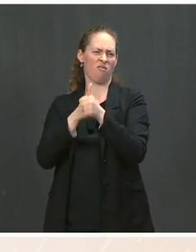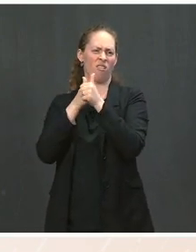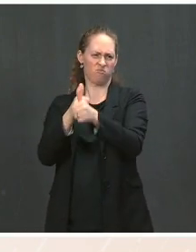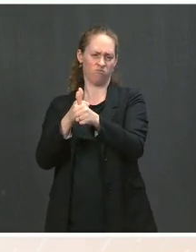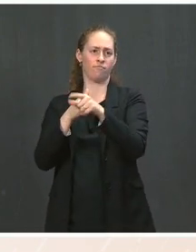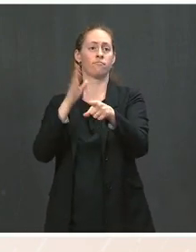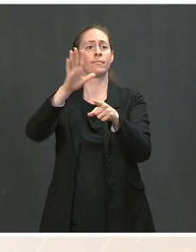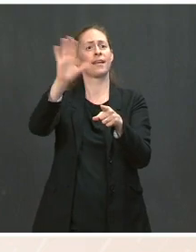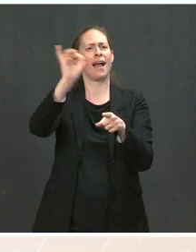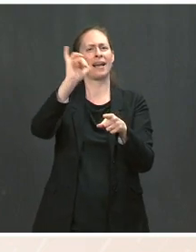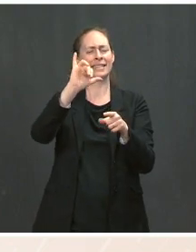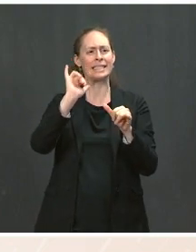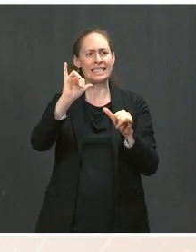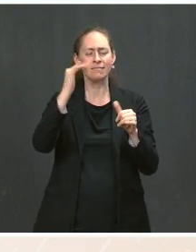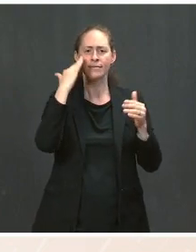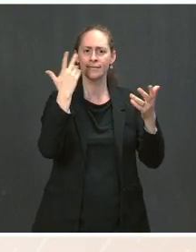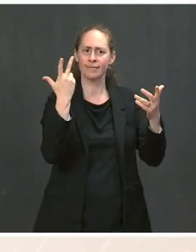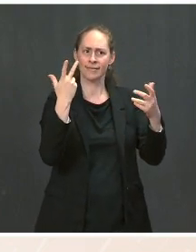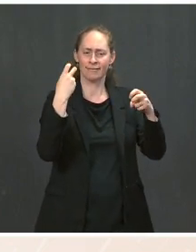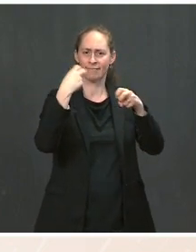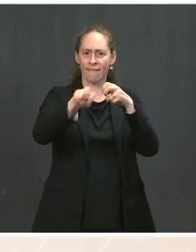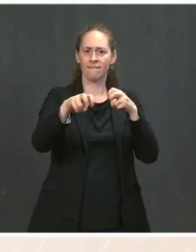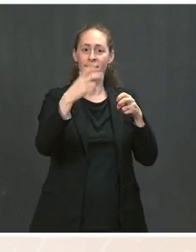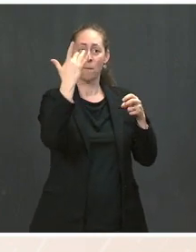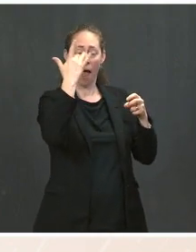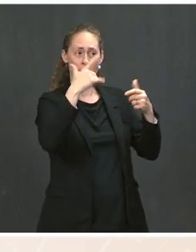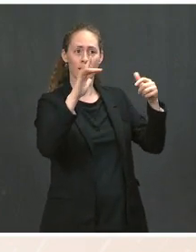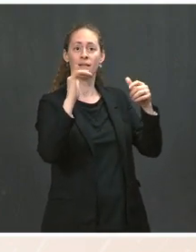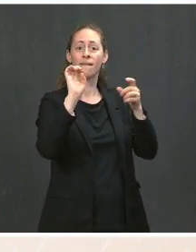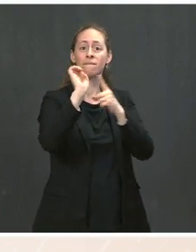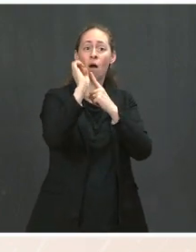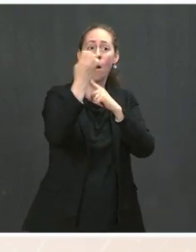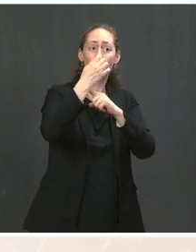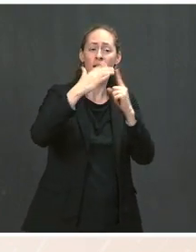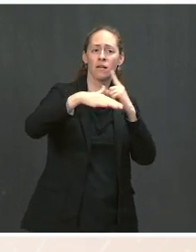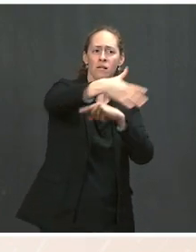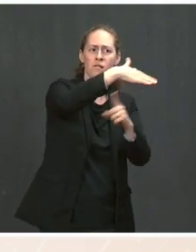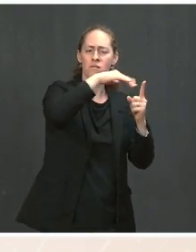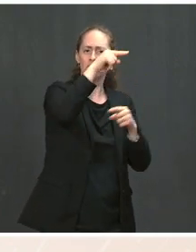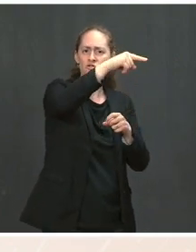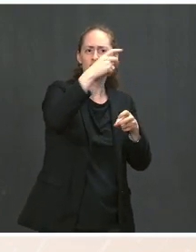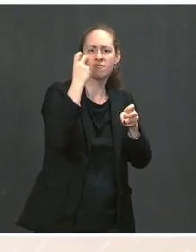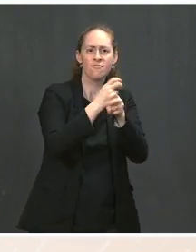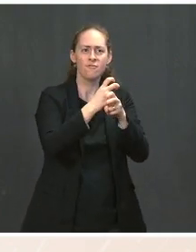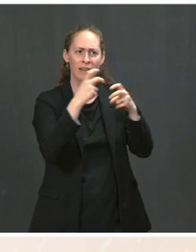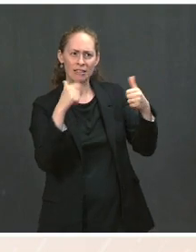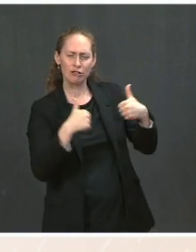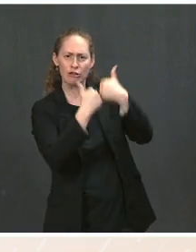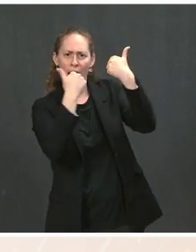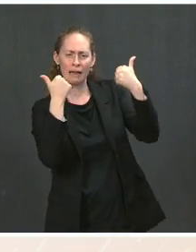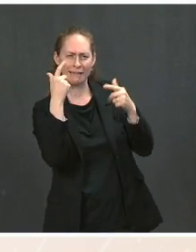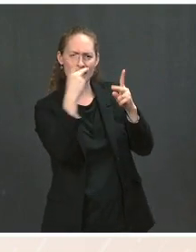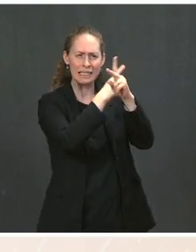in Afghanistan. So it's challenging to gather this intelligence and this data. I will say that we assess -- our intelligence community,